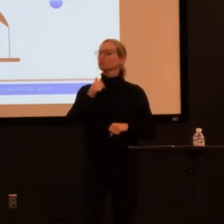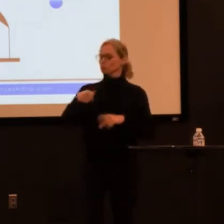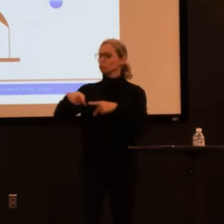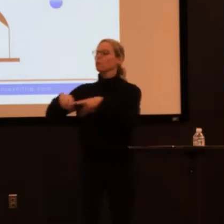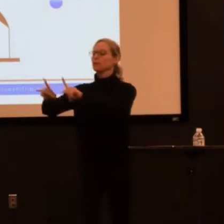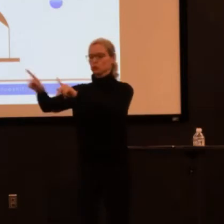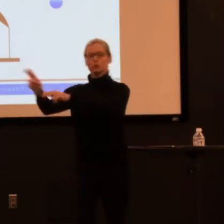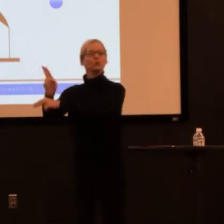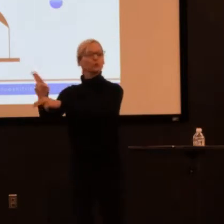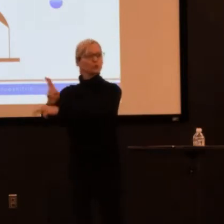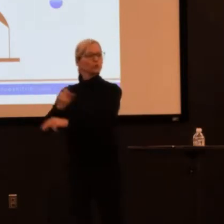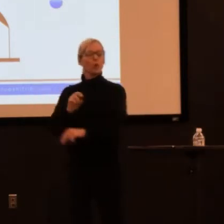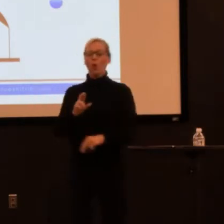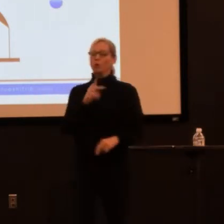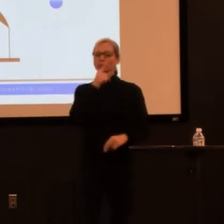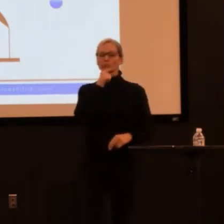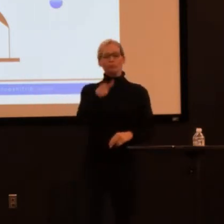or for no reason at all.